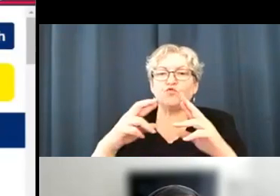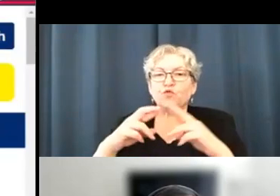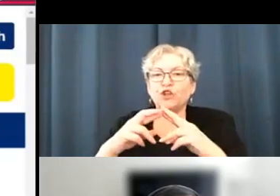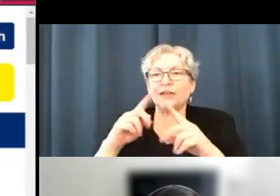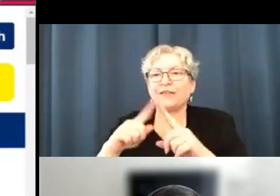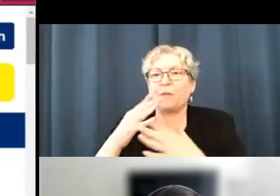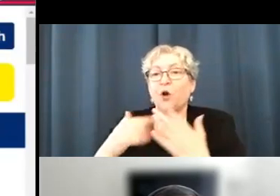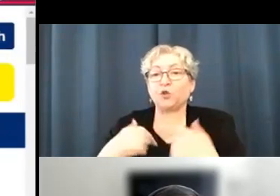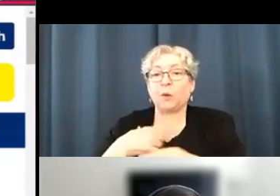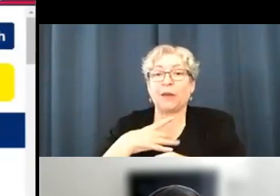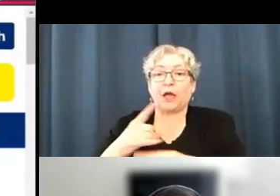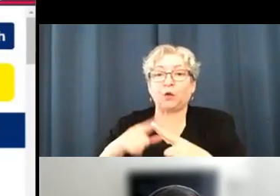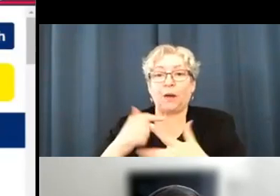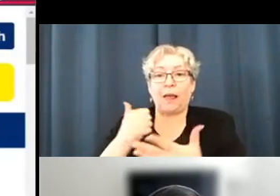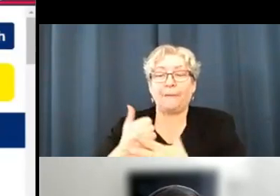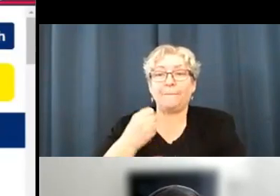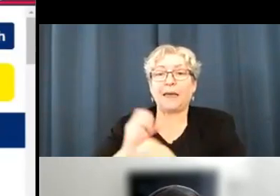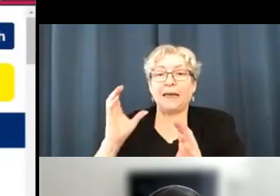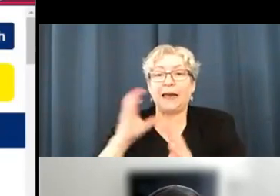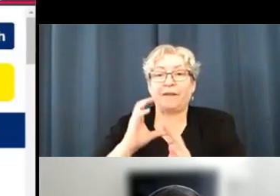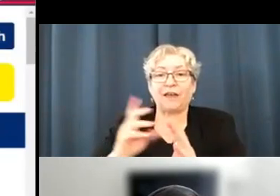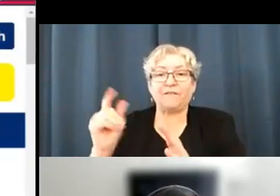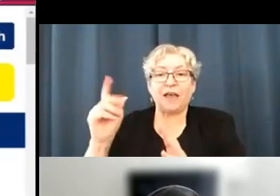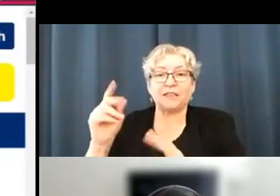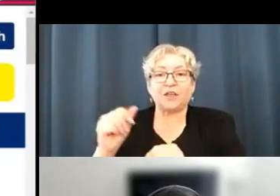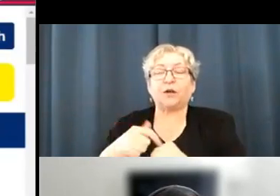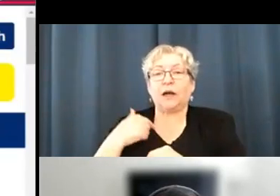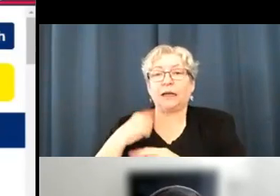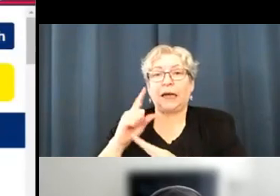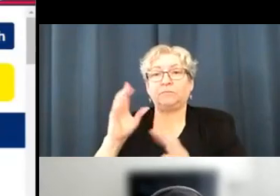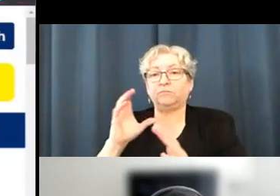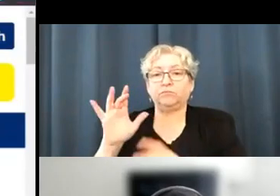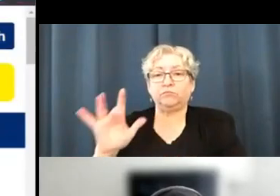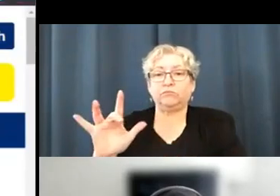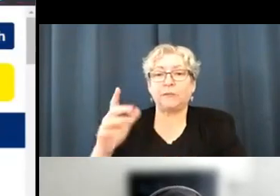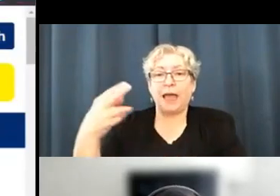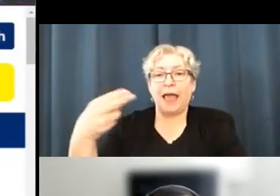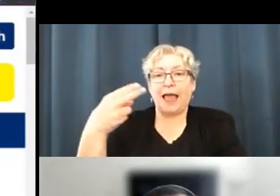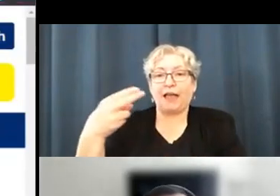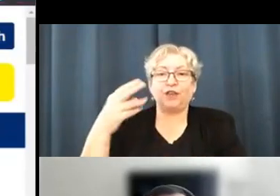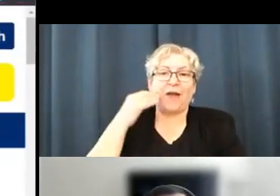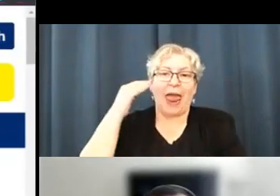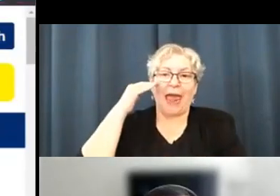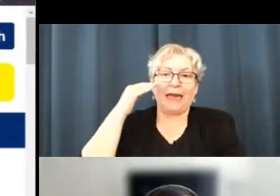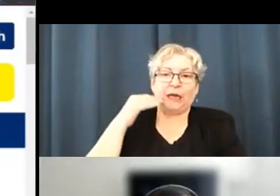to help make navigating faster. So, I can navigate by heading, by pressing the H key. [Narrator] A guide to using mobile check deposit